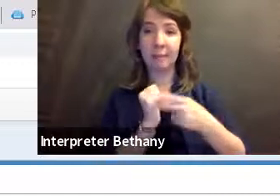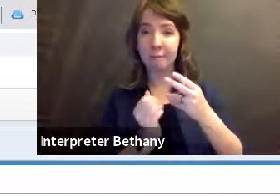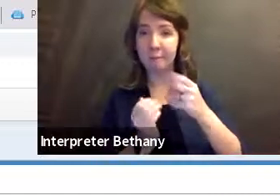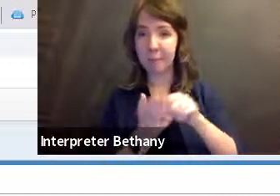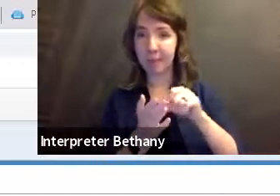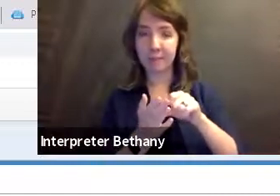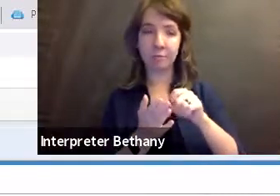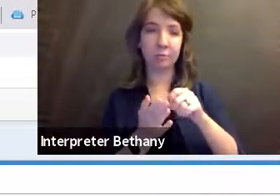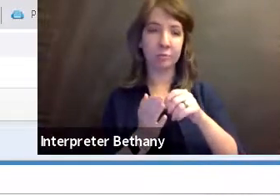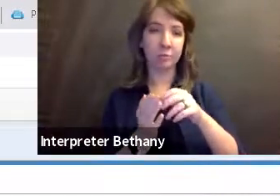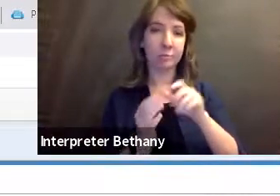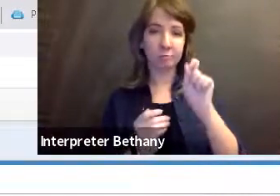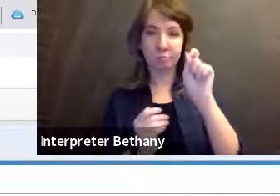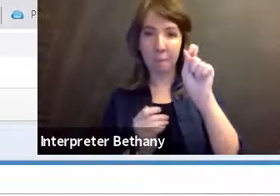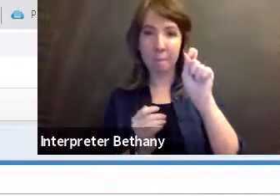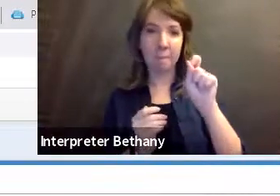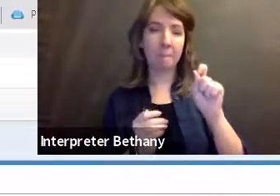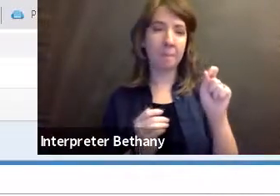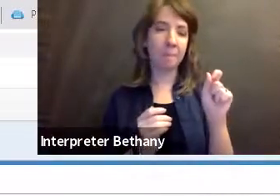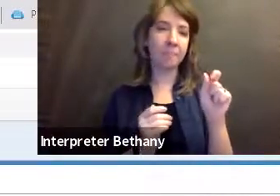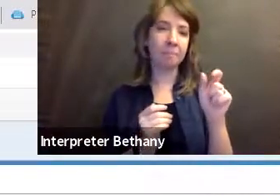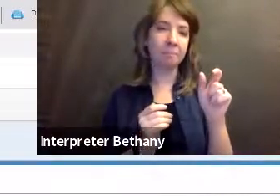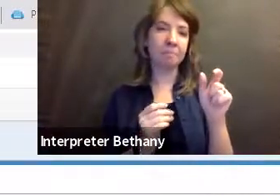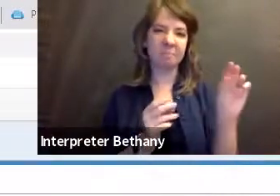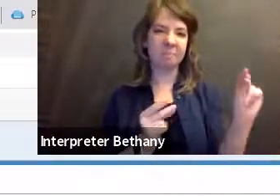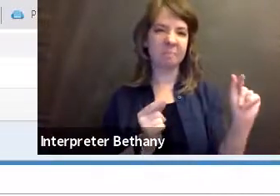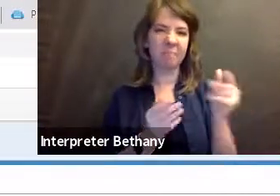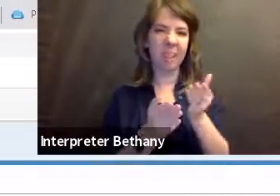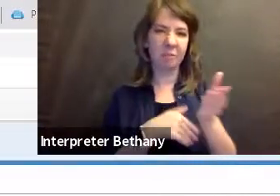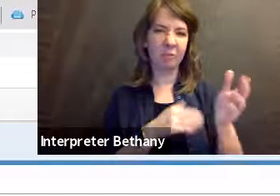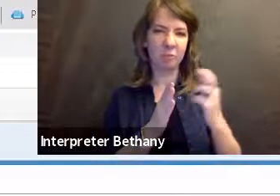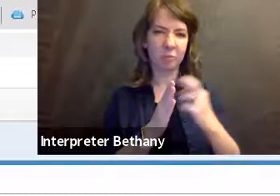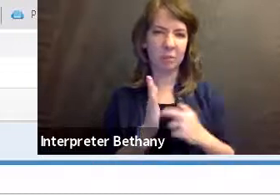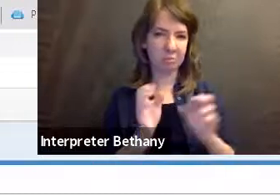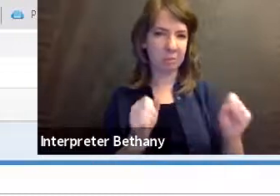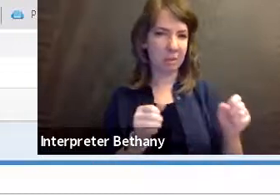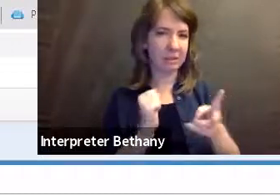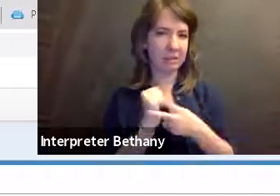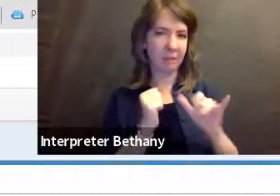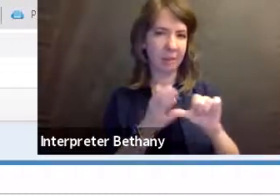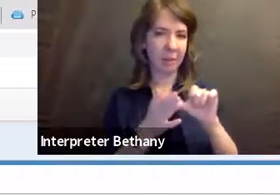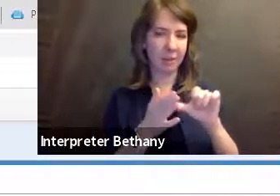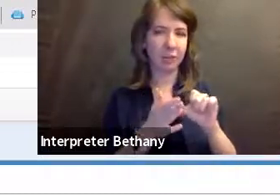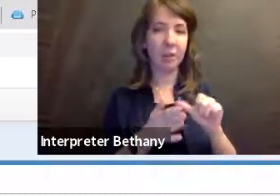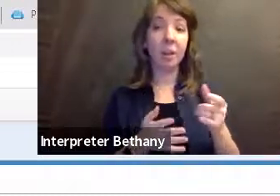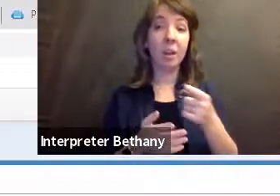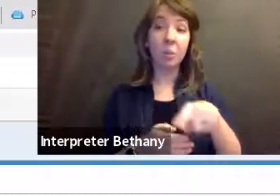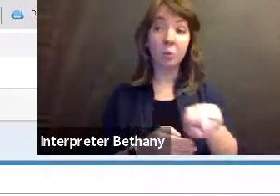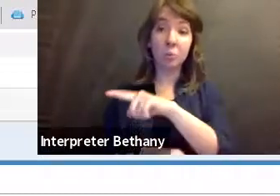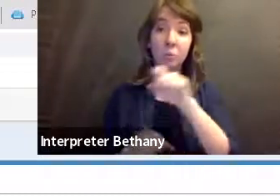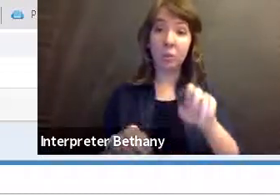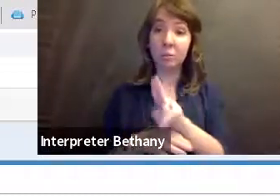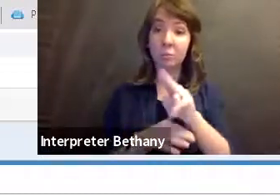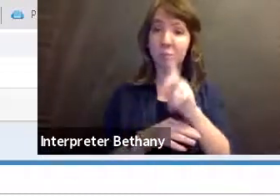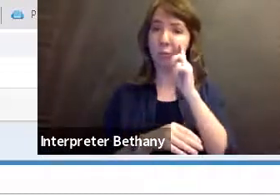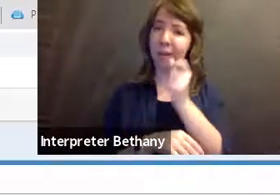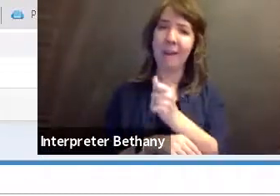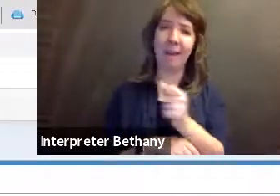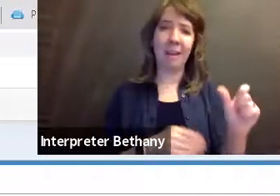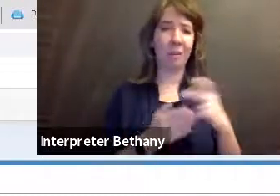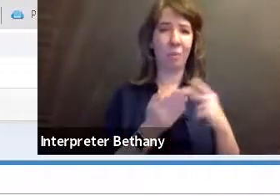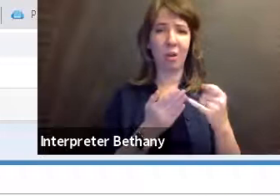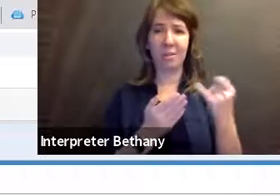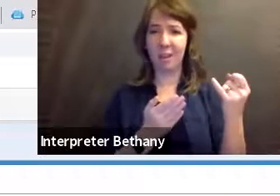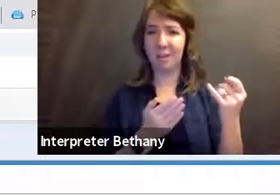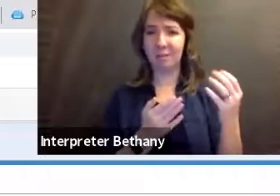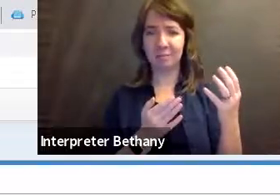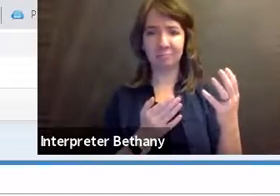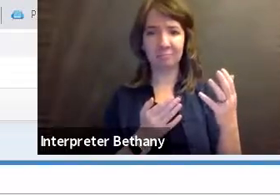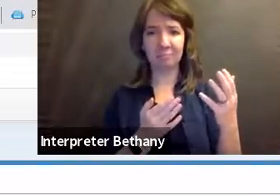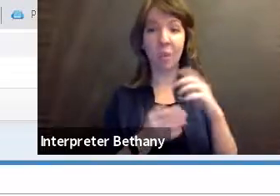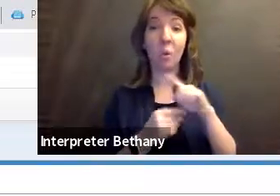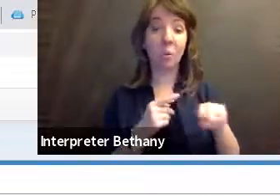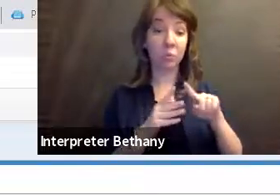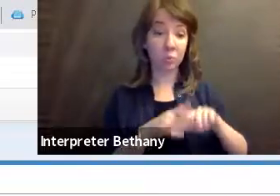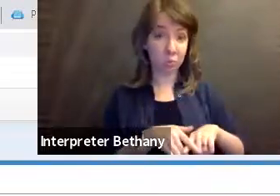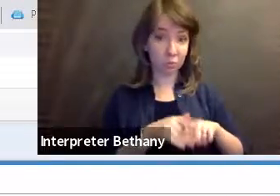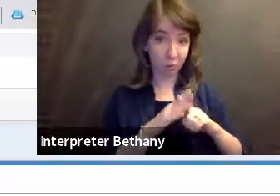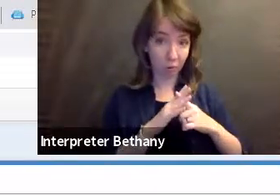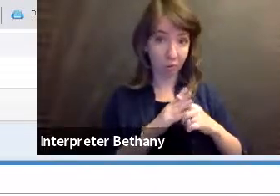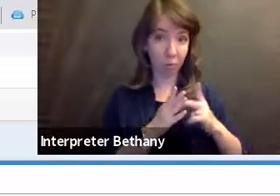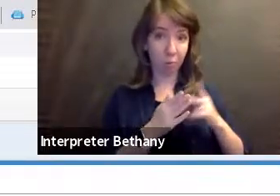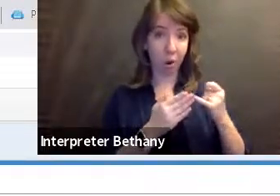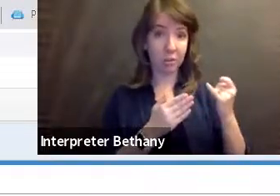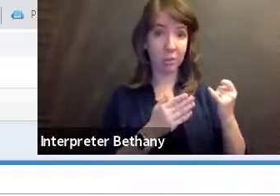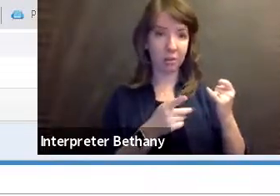Linda Kobashigawa: Faster. After, after they register so you can use it for any project you're working on, when you start a project. So you can start a new project.